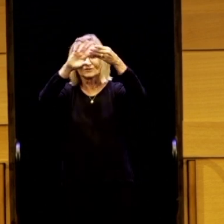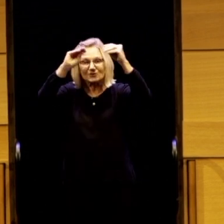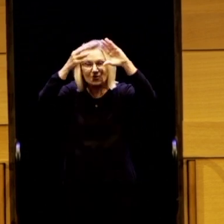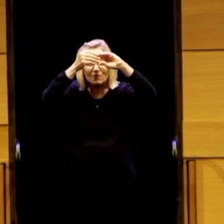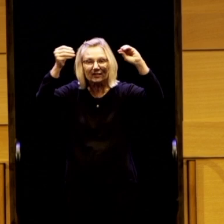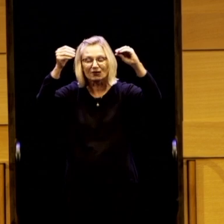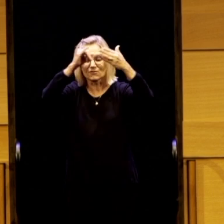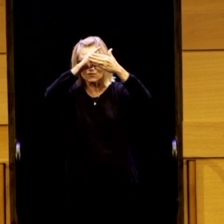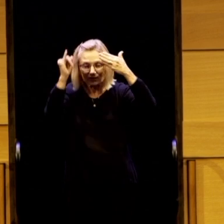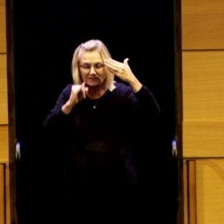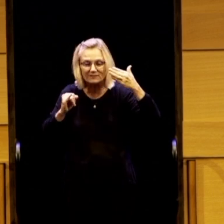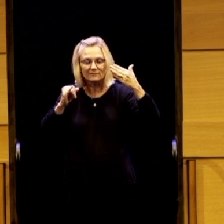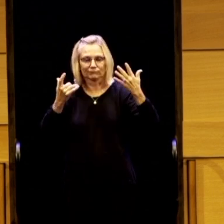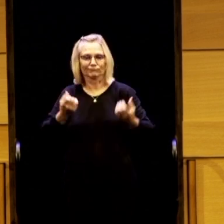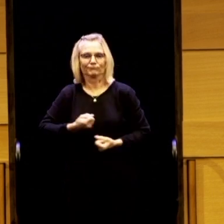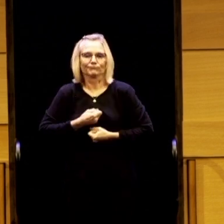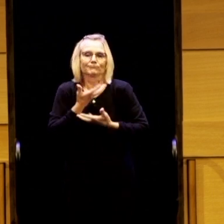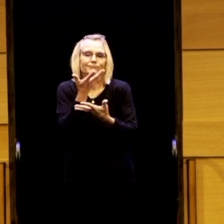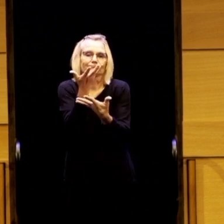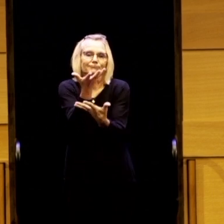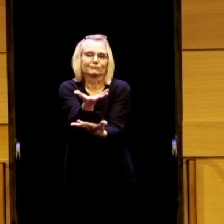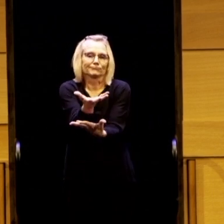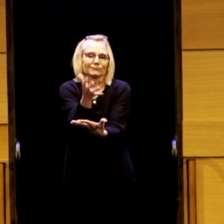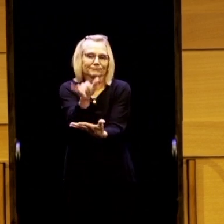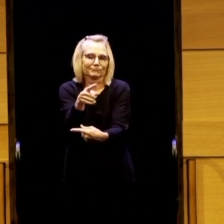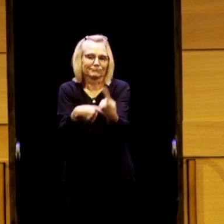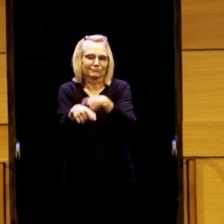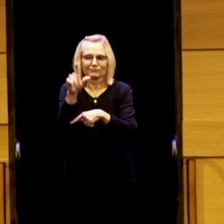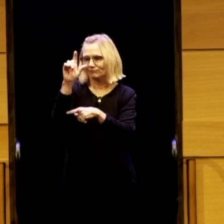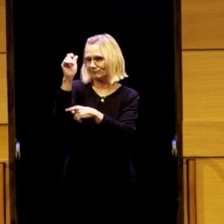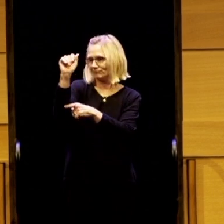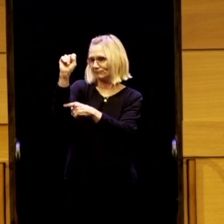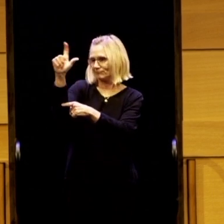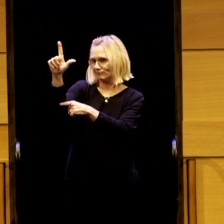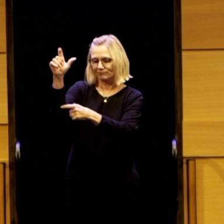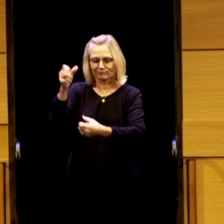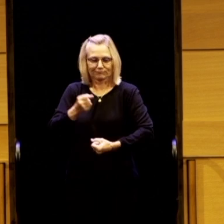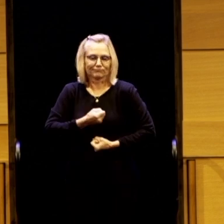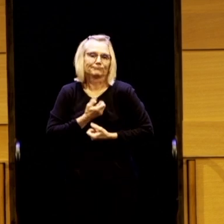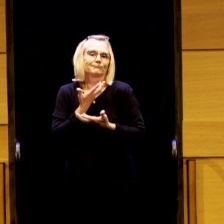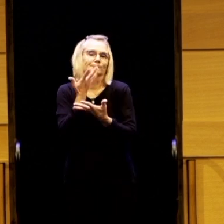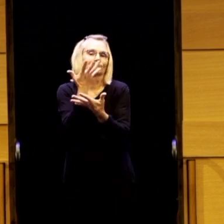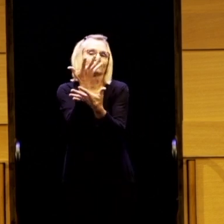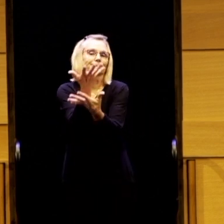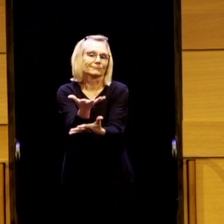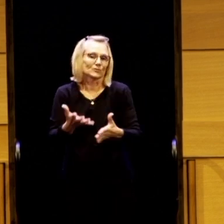Stories, art, poetry are expressed through sign language; hence the title, ASL Expressions.